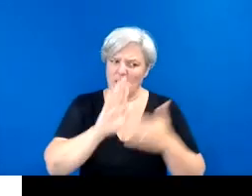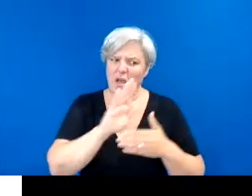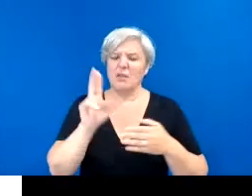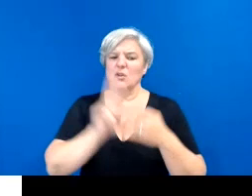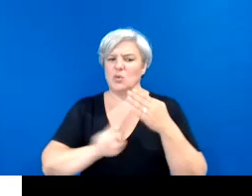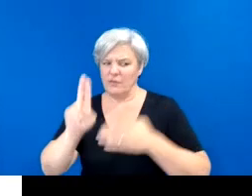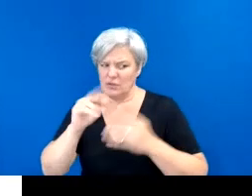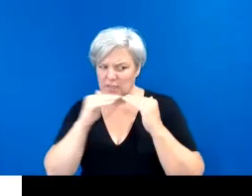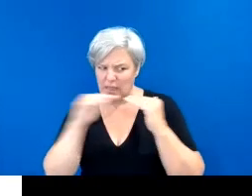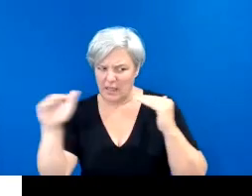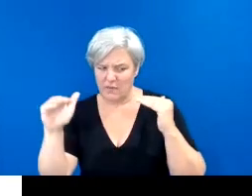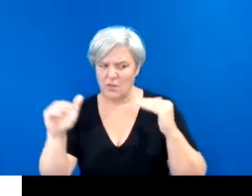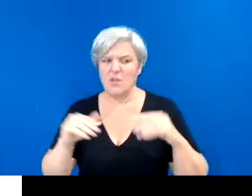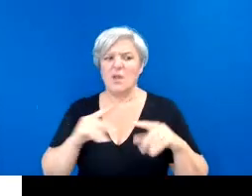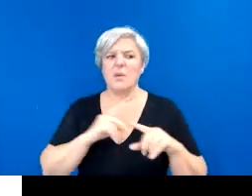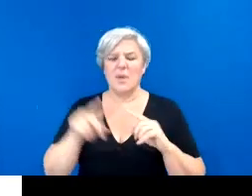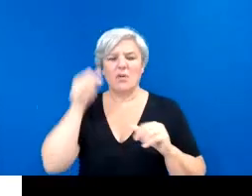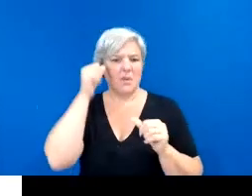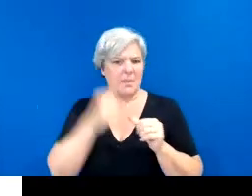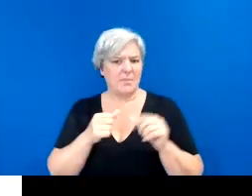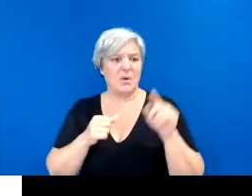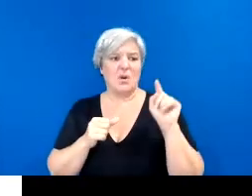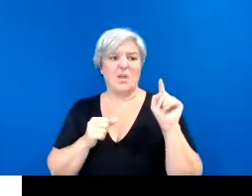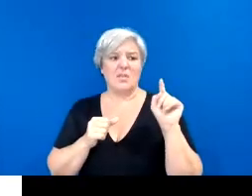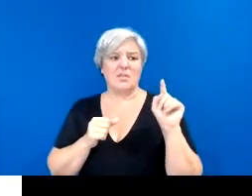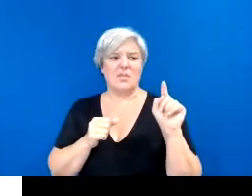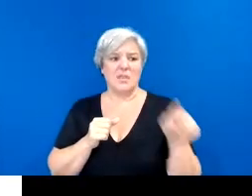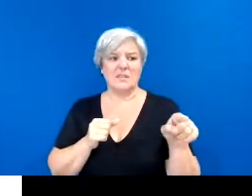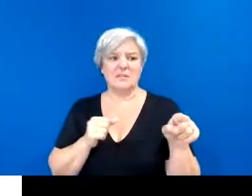And then keep in mind that this is Oregon's